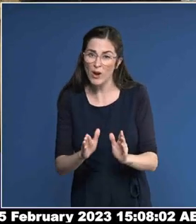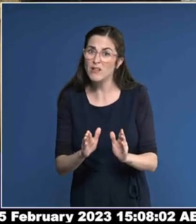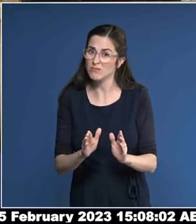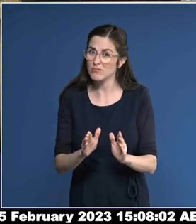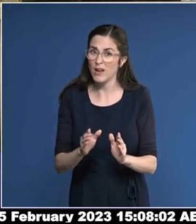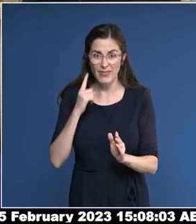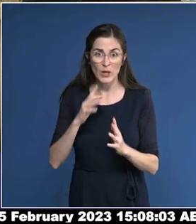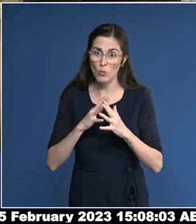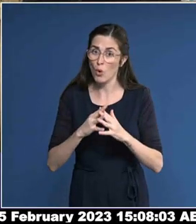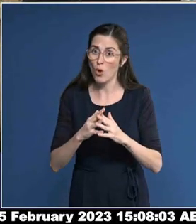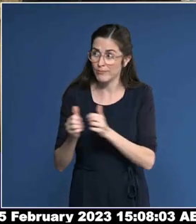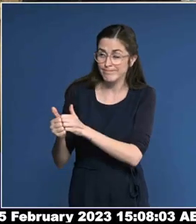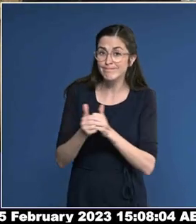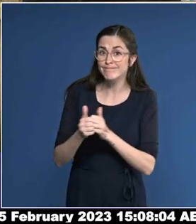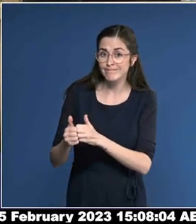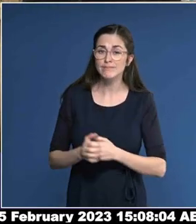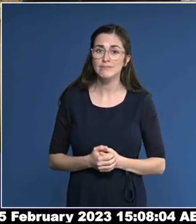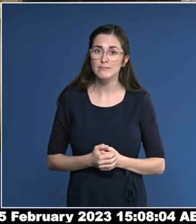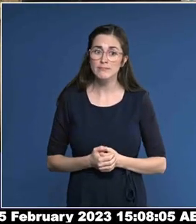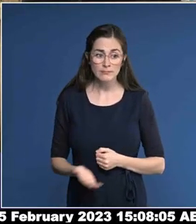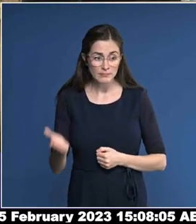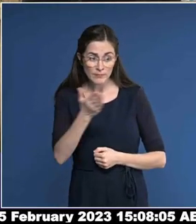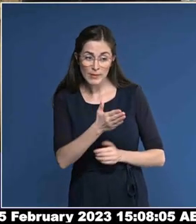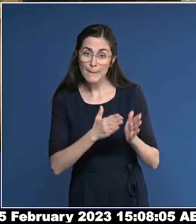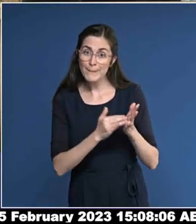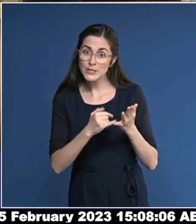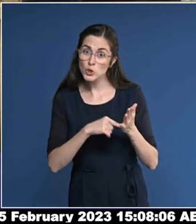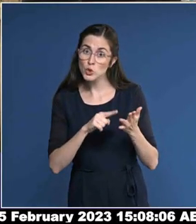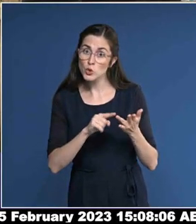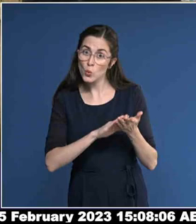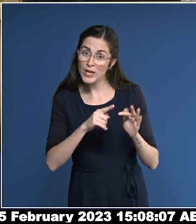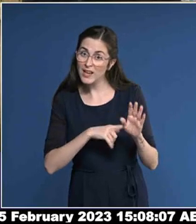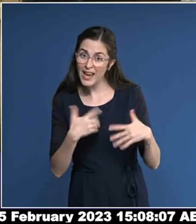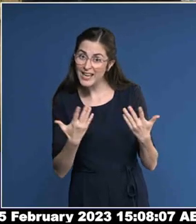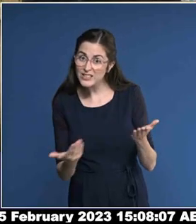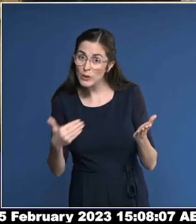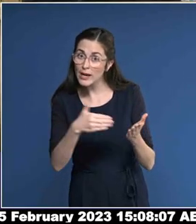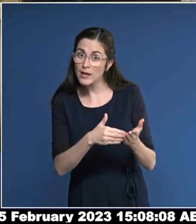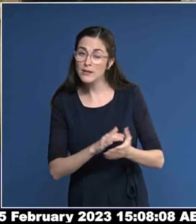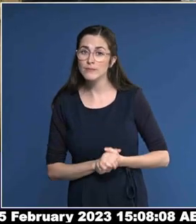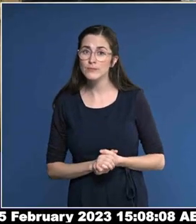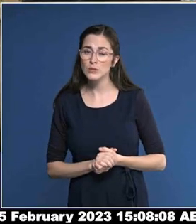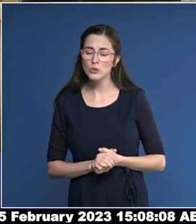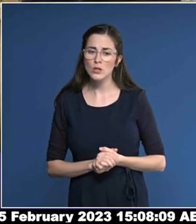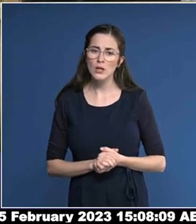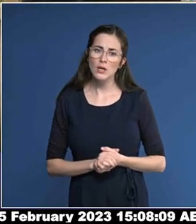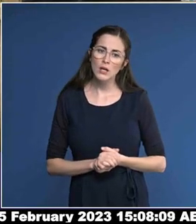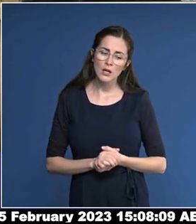Thank you. Ms Toohey, any additional comments? Look, only I think that there's a fine line that they walk in relation to